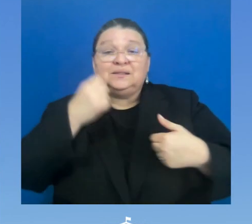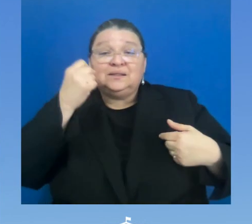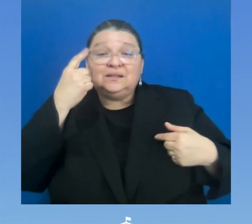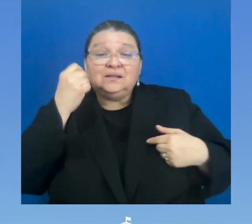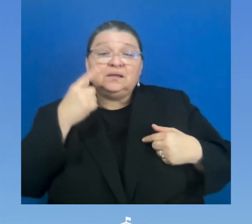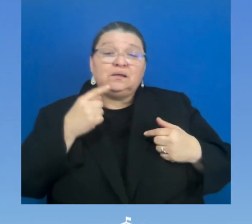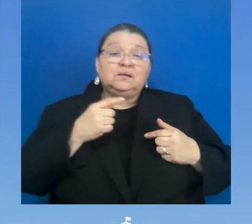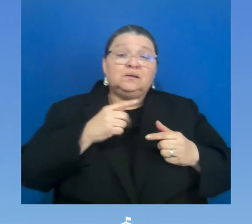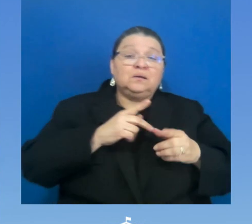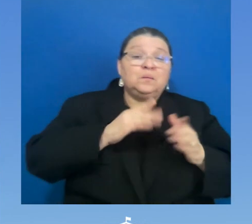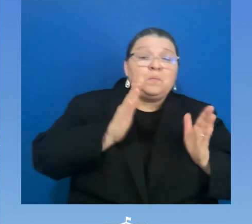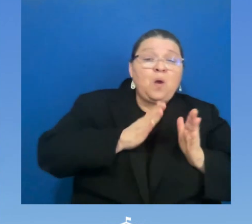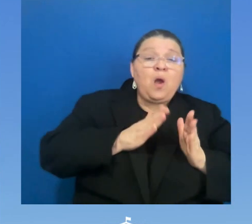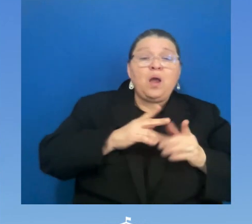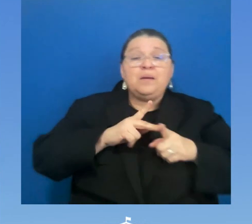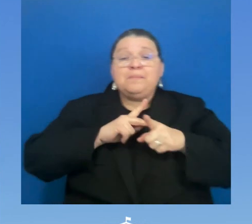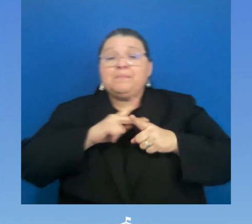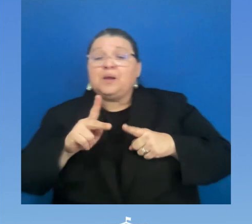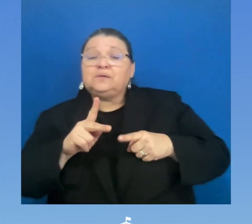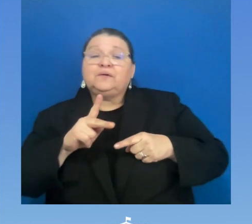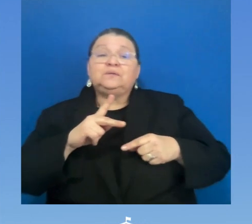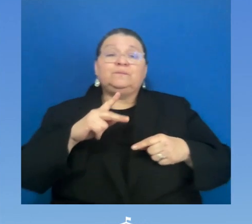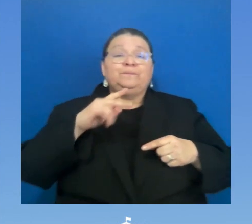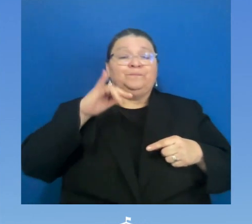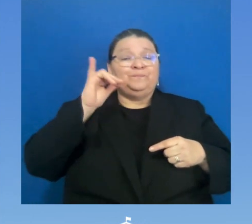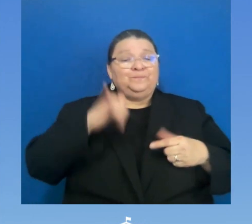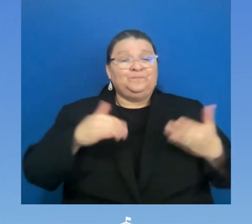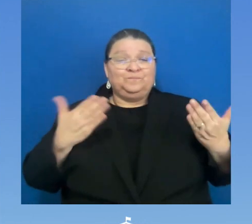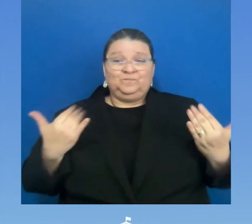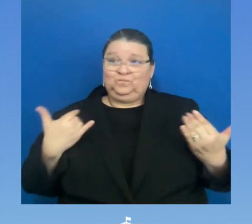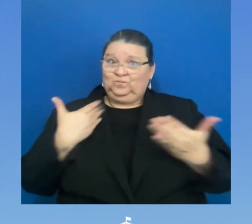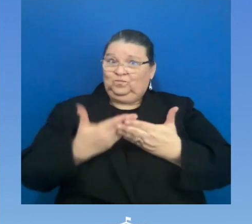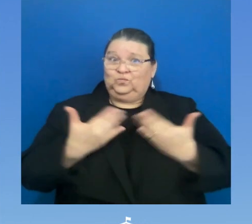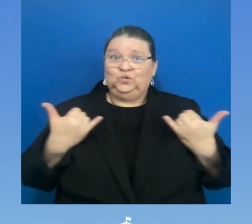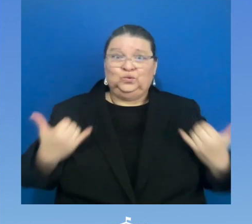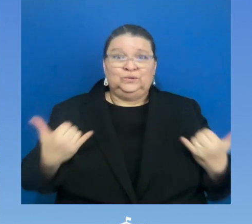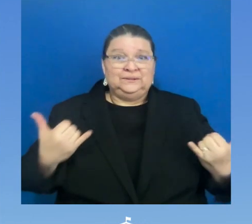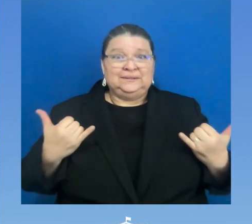where we have now seen extraordinary success because of your commitment to the issue